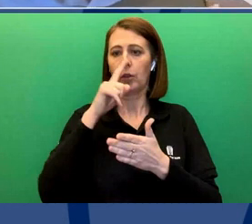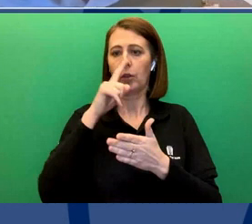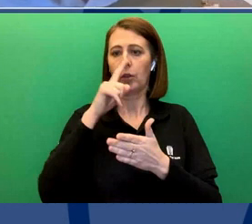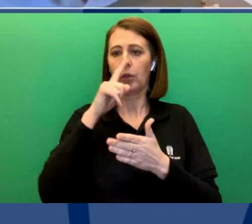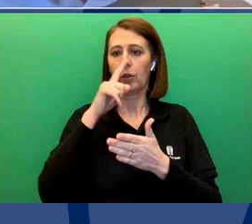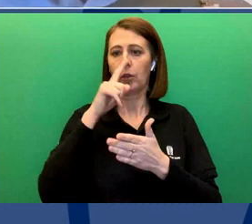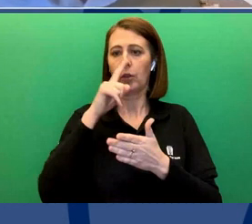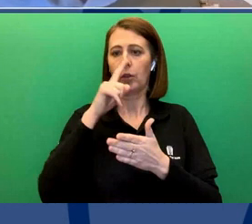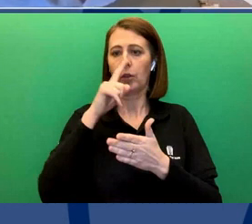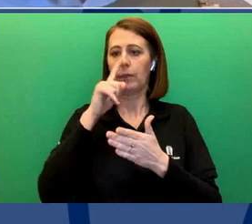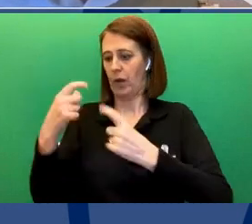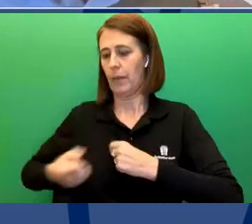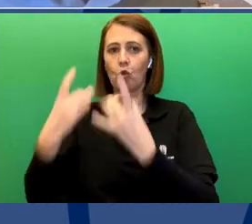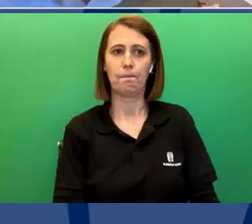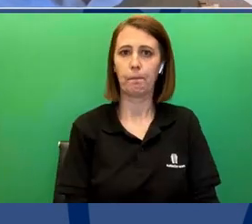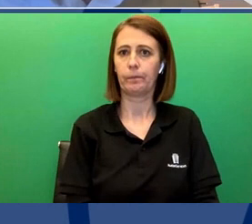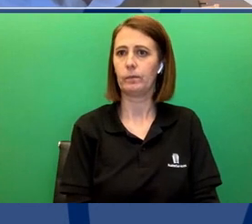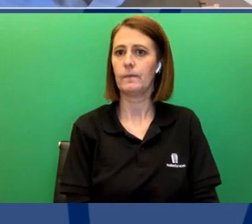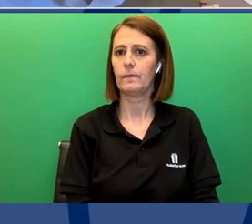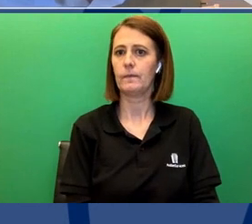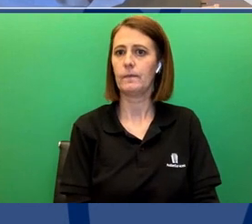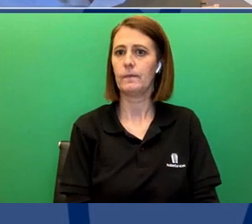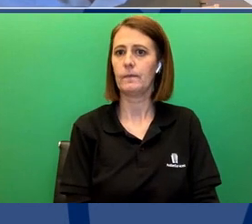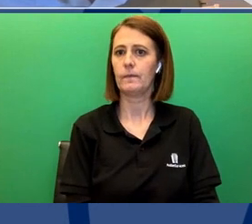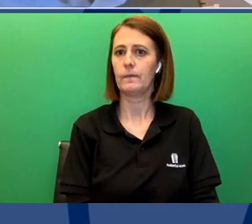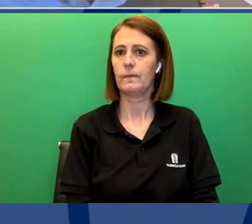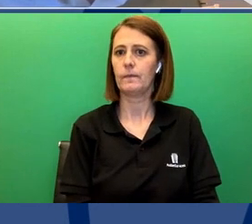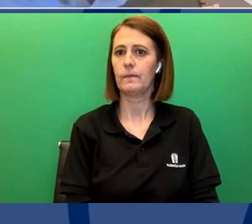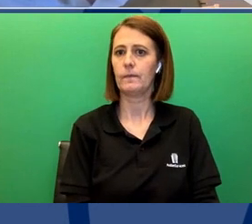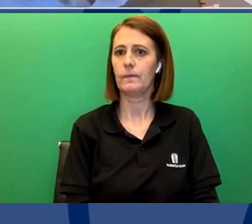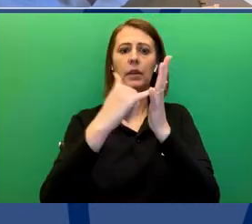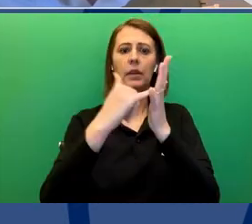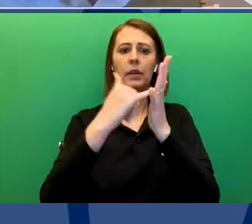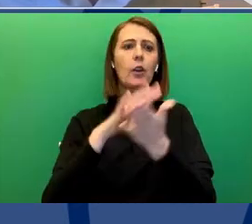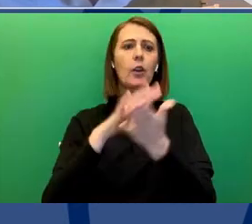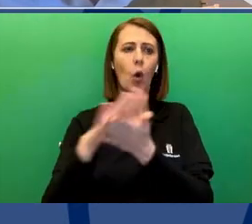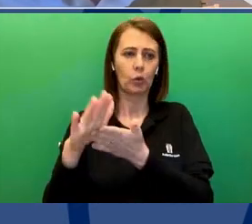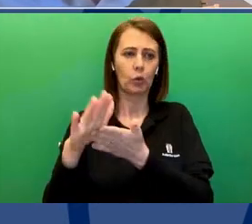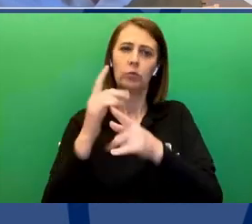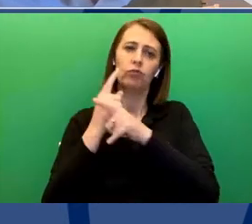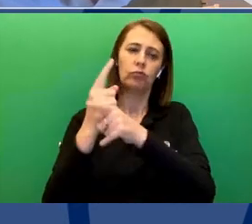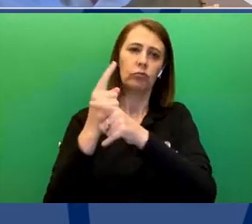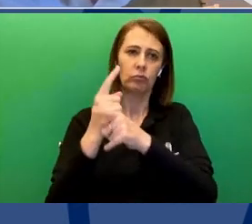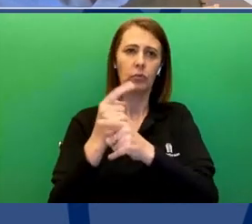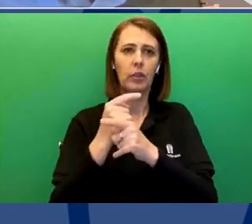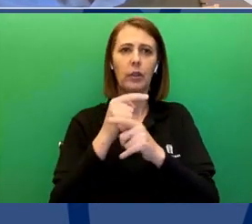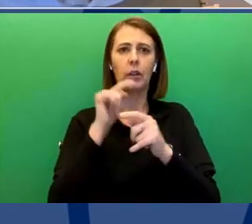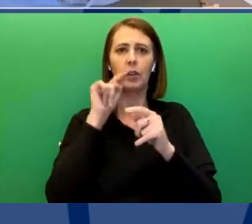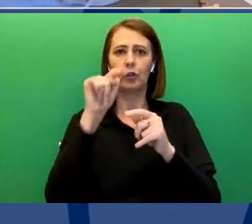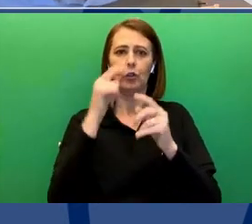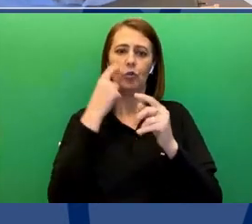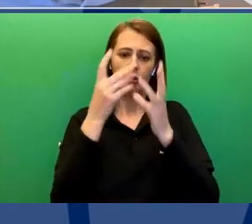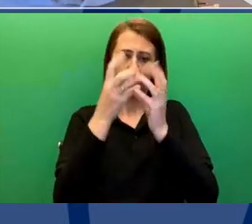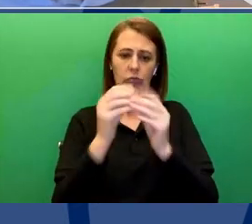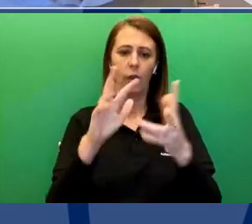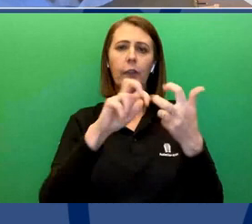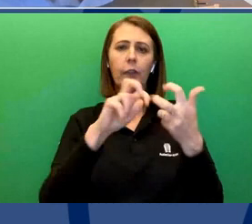with stakeholders to try and resolve key issues for stakeholders. And among them is ‑ I